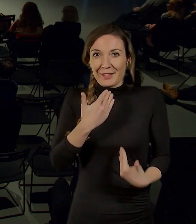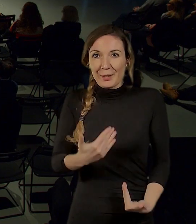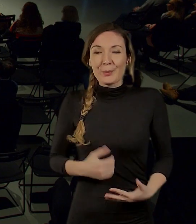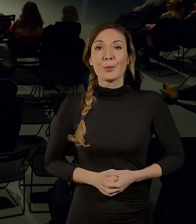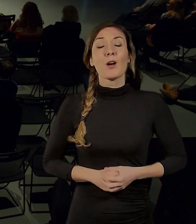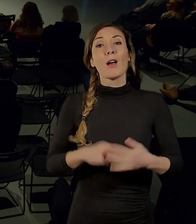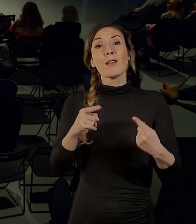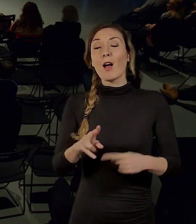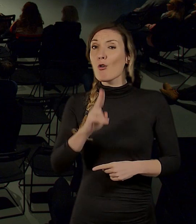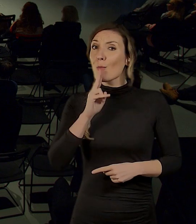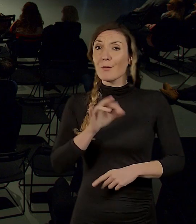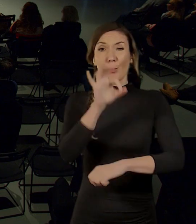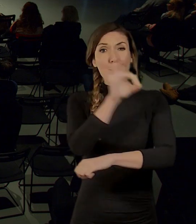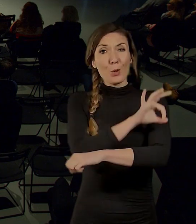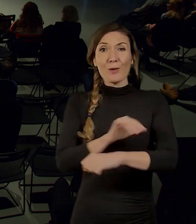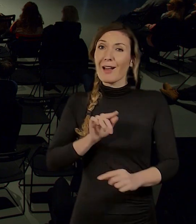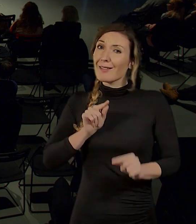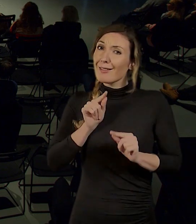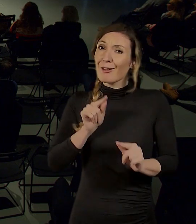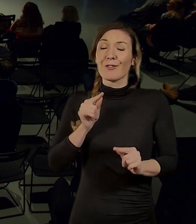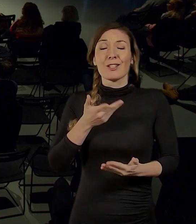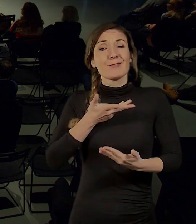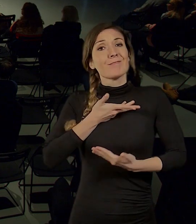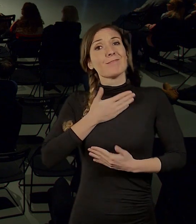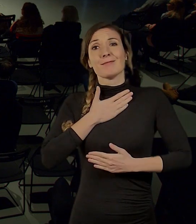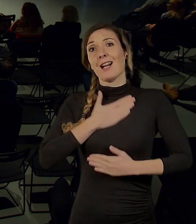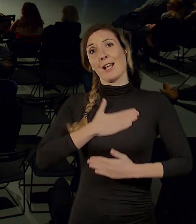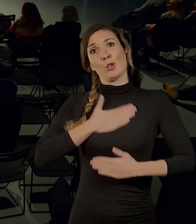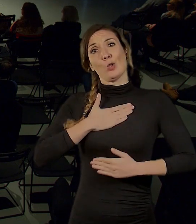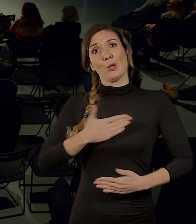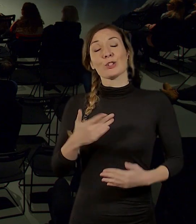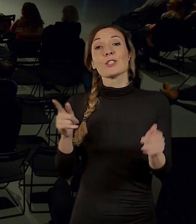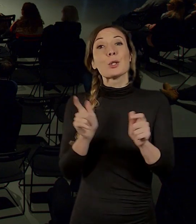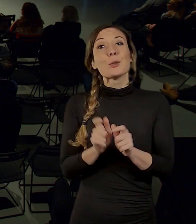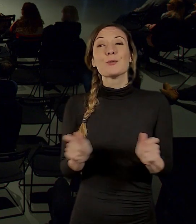for Creating Public Spaces or the Concept of Prague's Shores. This project develops it further.